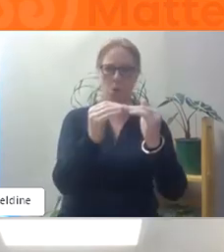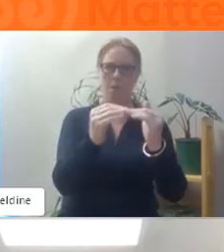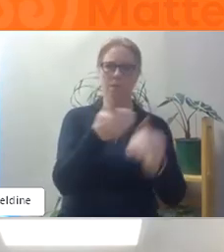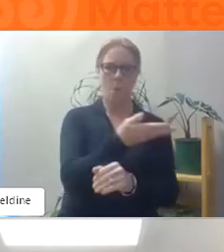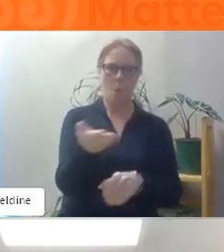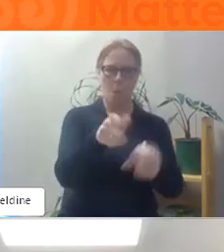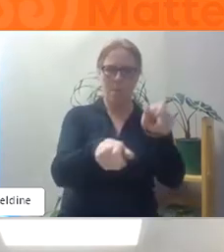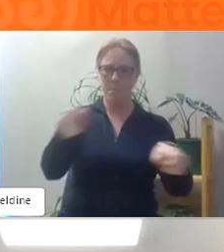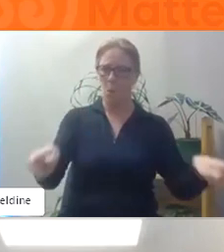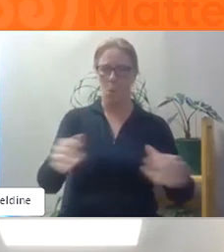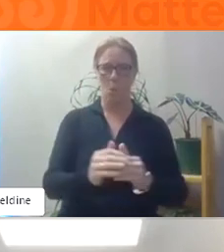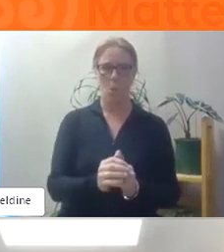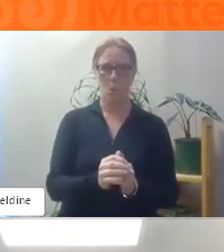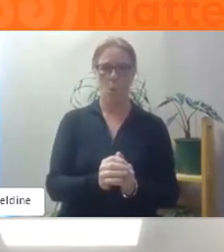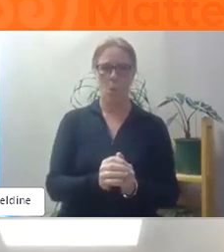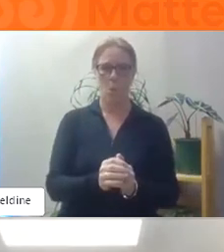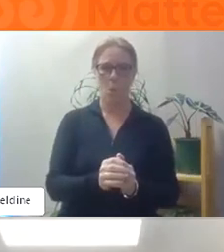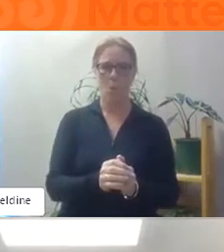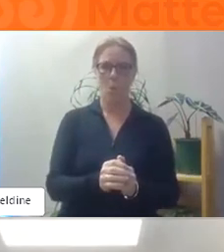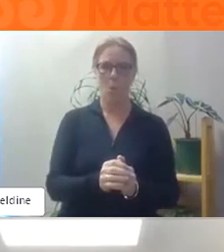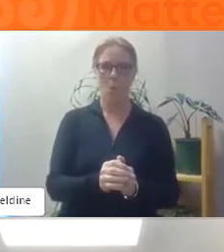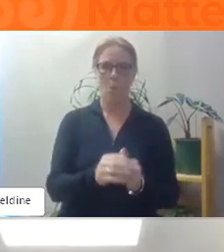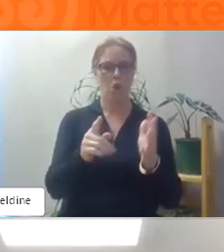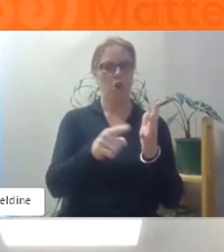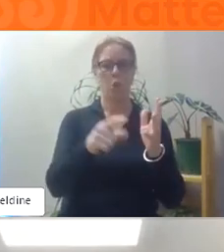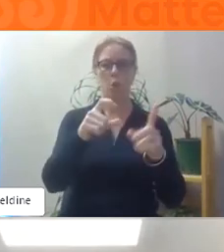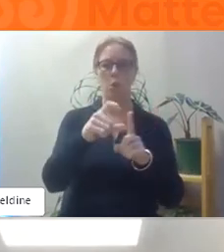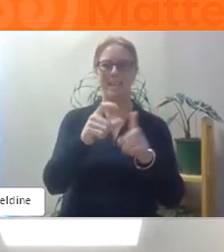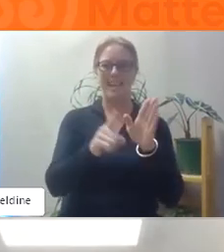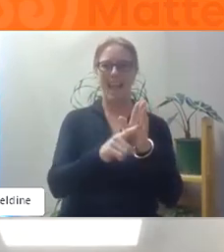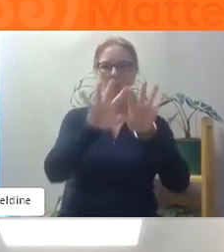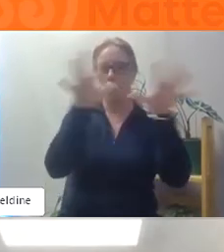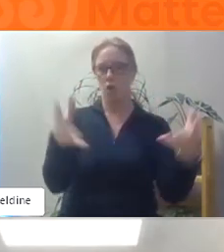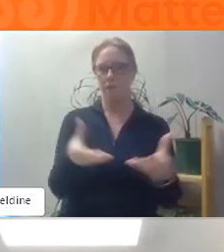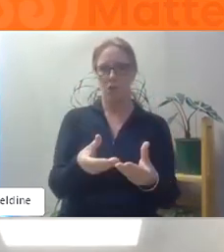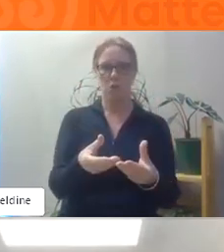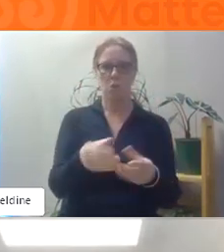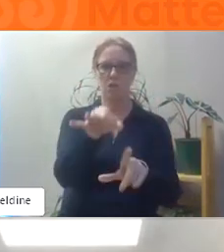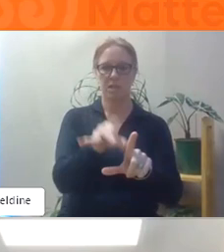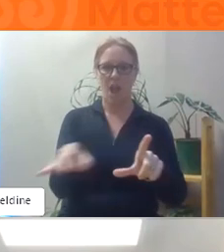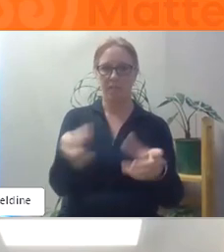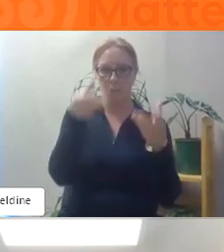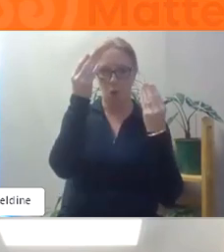as has been mentioned, UDL and the effective utilisation of the